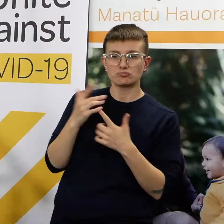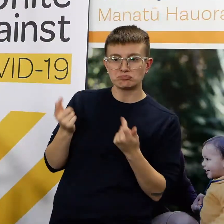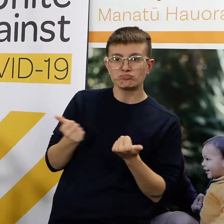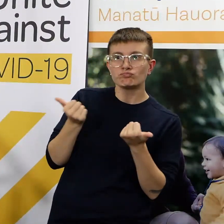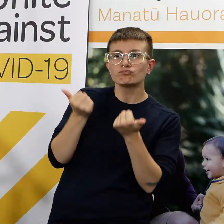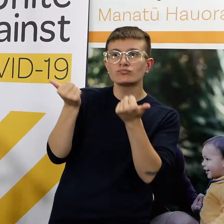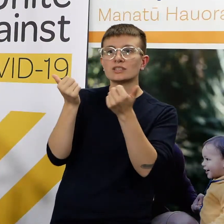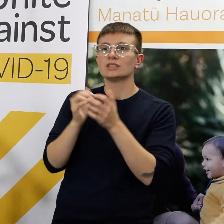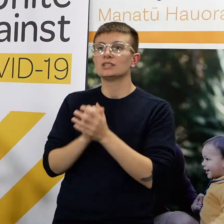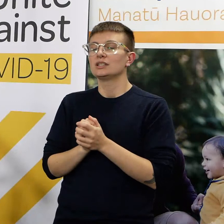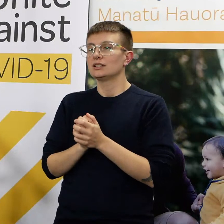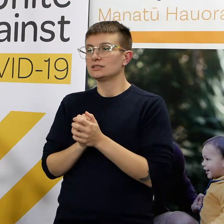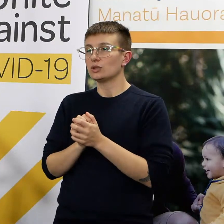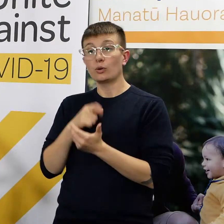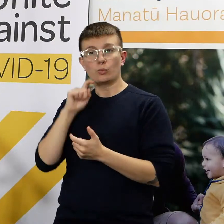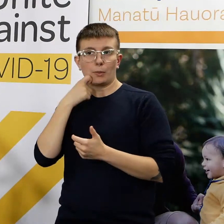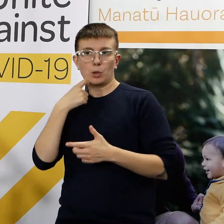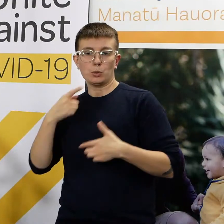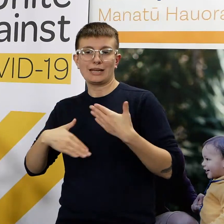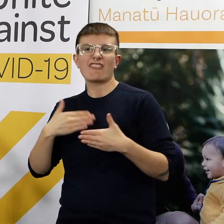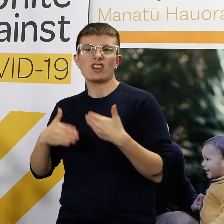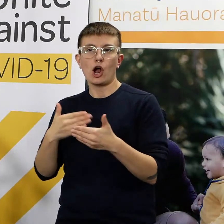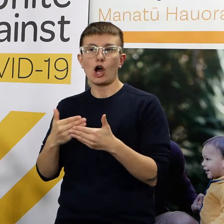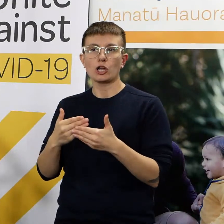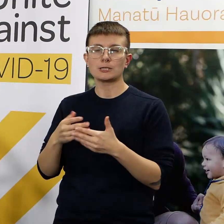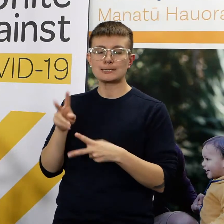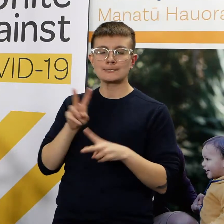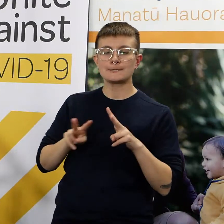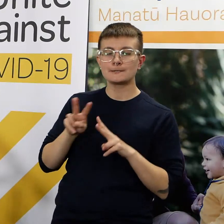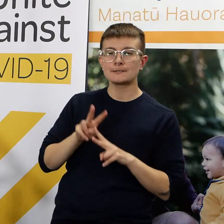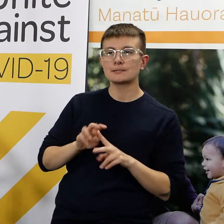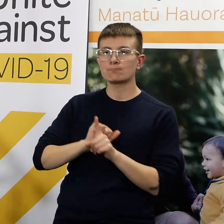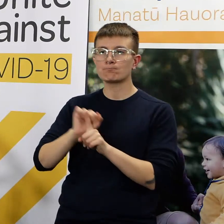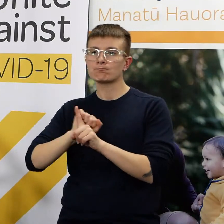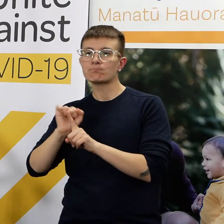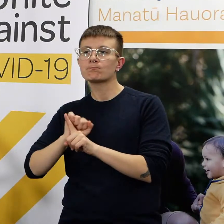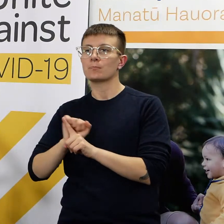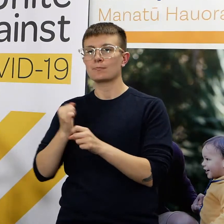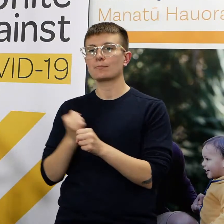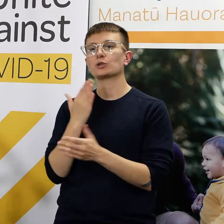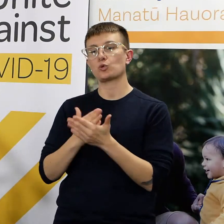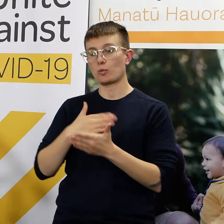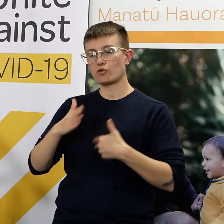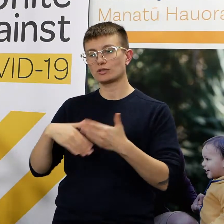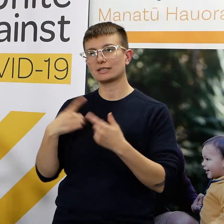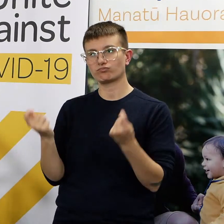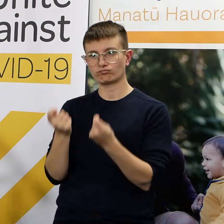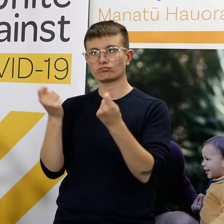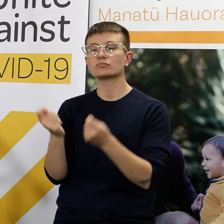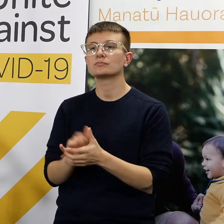exercises and just making sure that all the processes work really smoothly. Just on the testing, how many people in these contacts